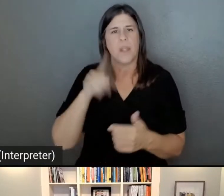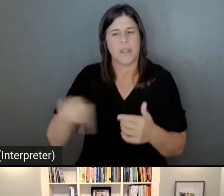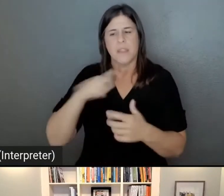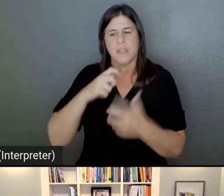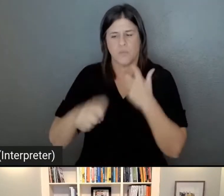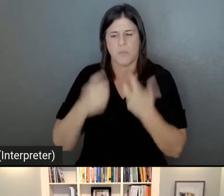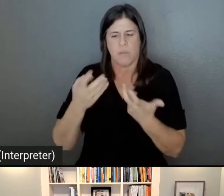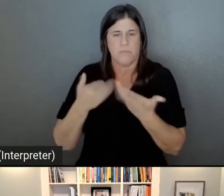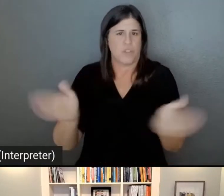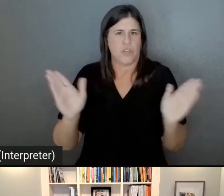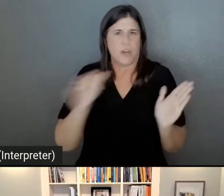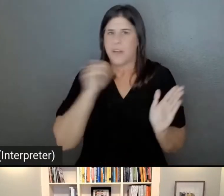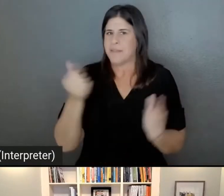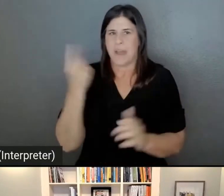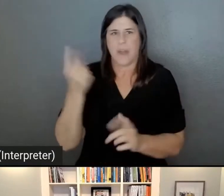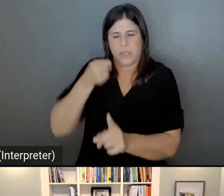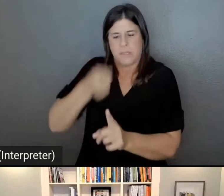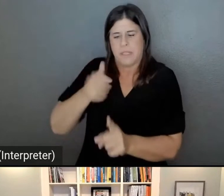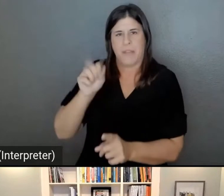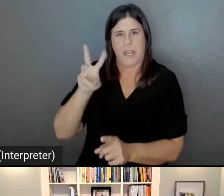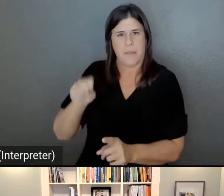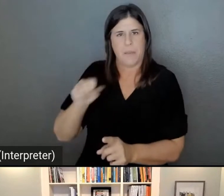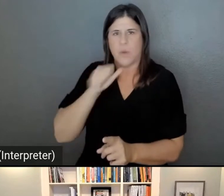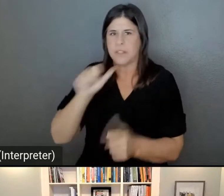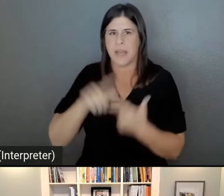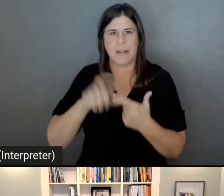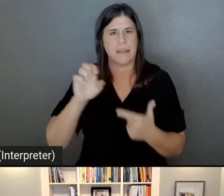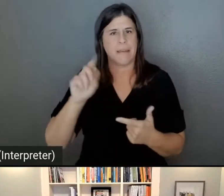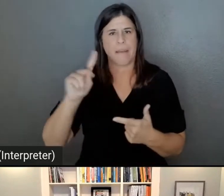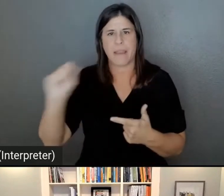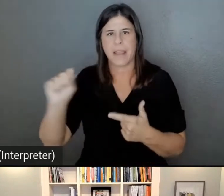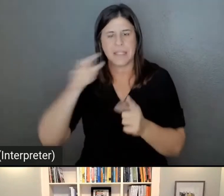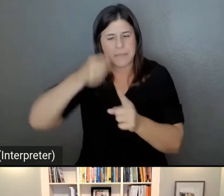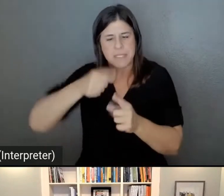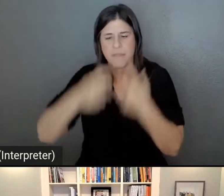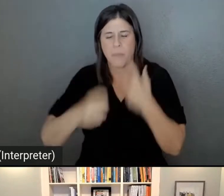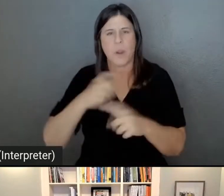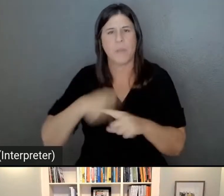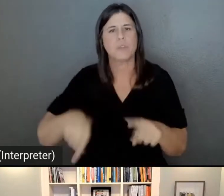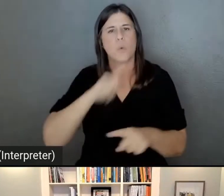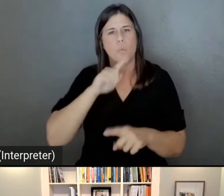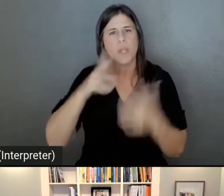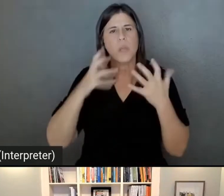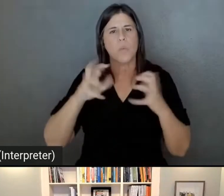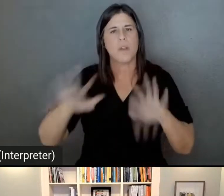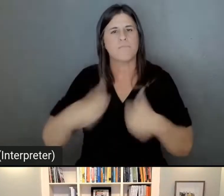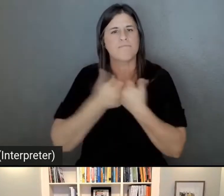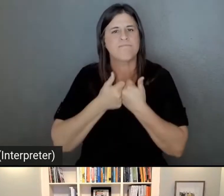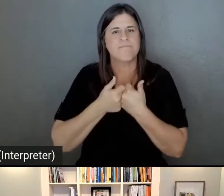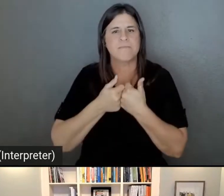It's not AWS specific problem, it's not an EKS specific problem. And so we really wanted to tackle the widest scope that we could.